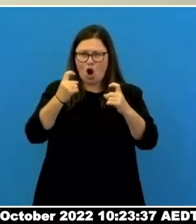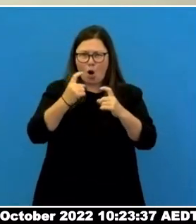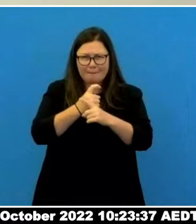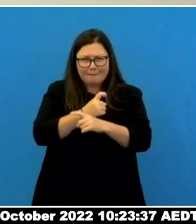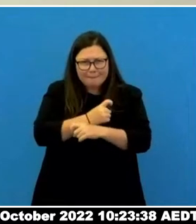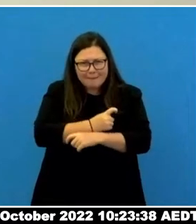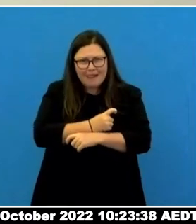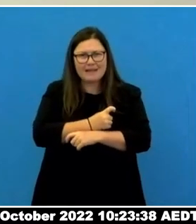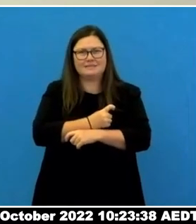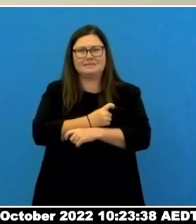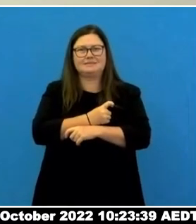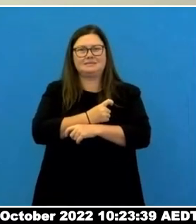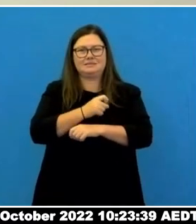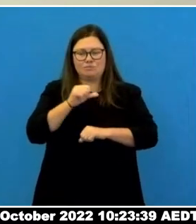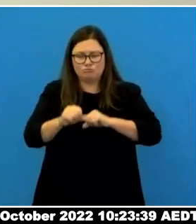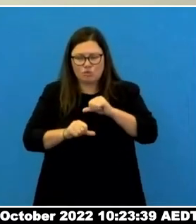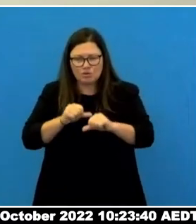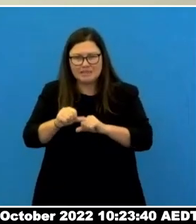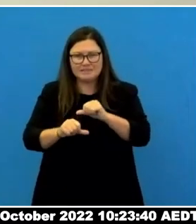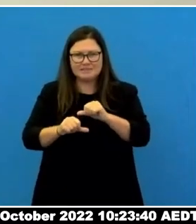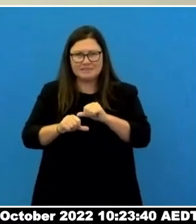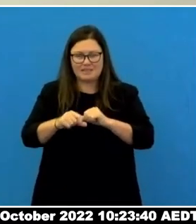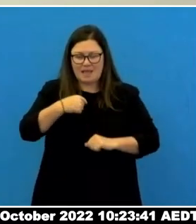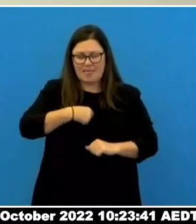and burdensome responsibility on a complainant to have to navigate